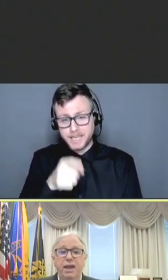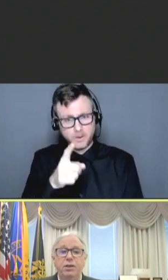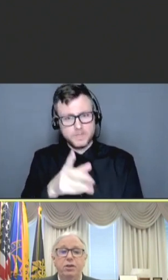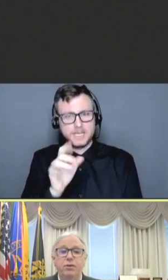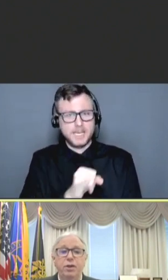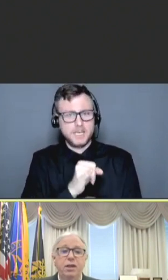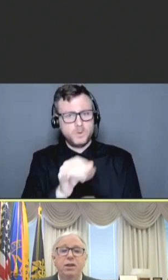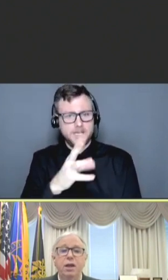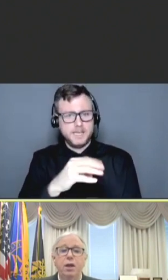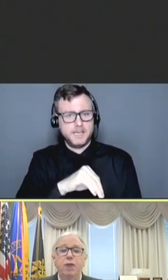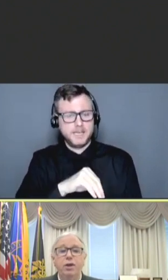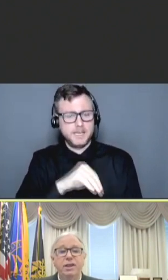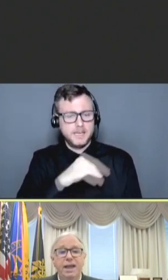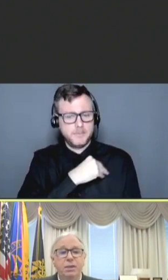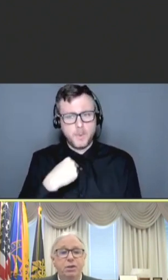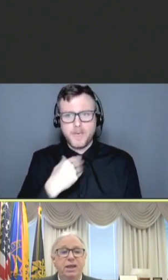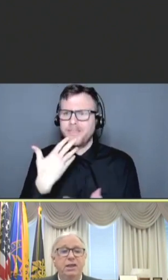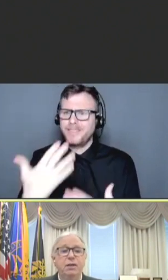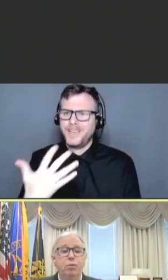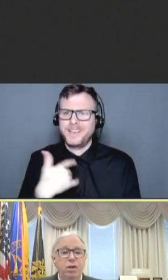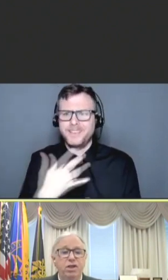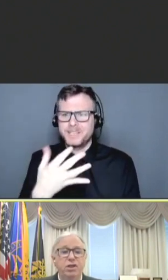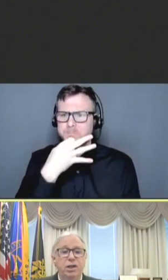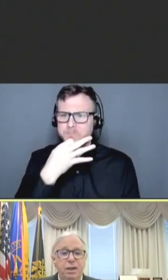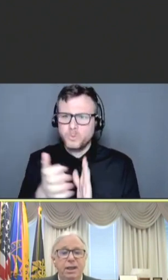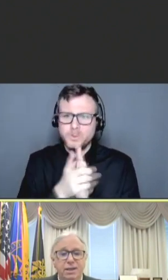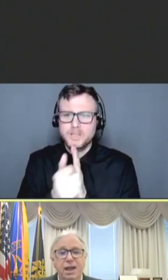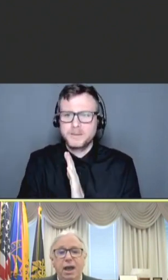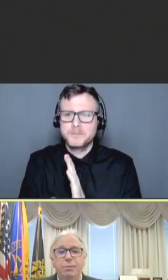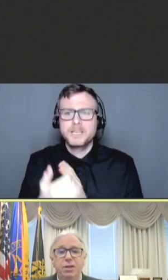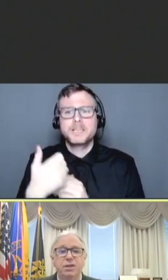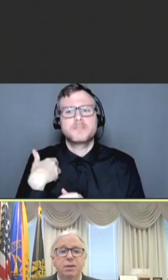to thank Dr. Friedland for his expertise and willingness to commit his time to this